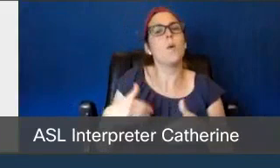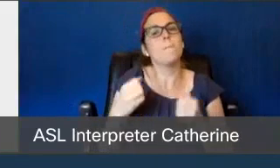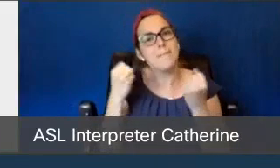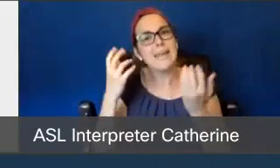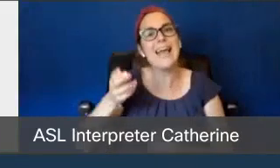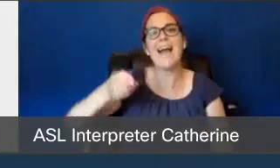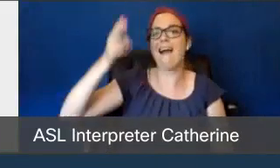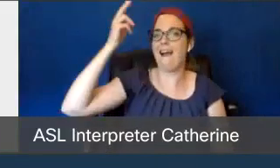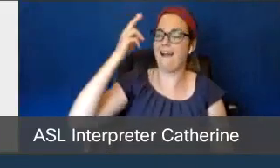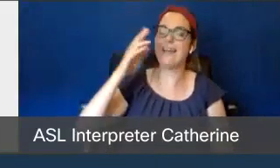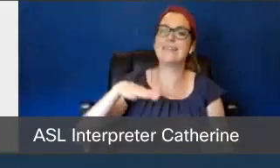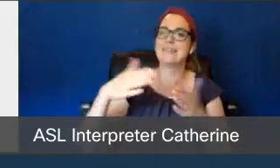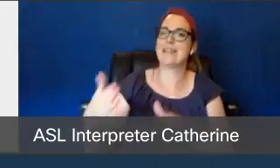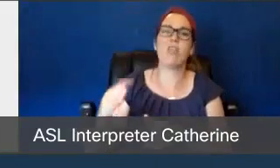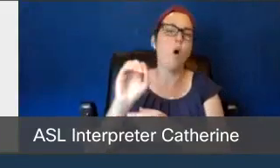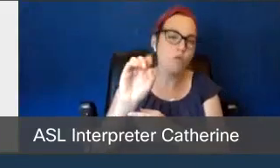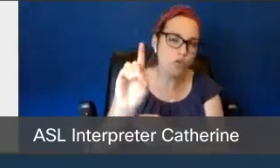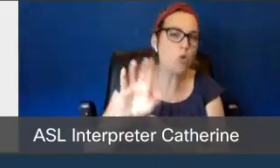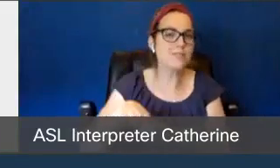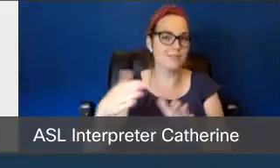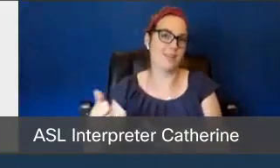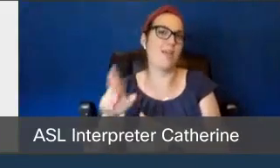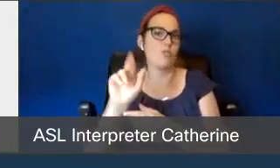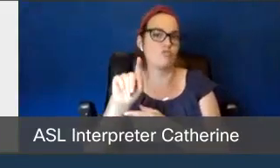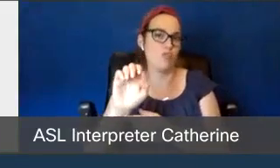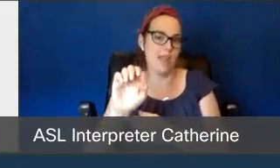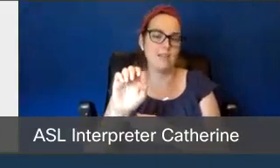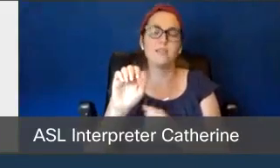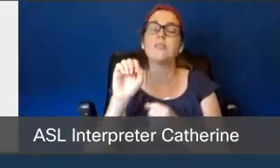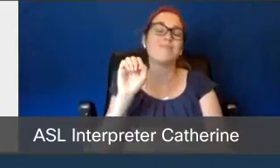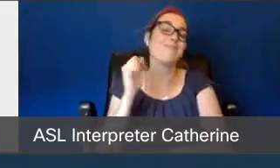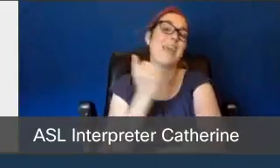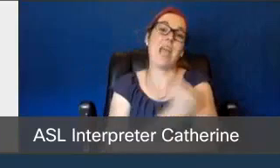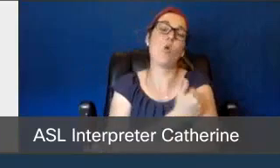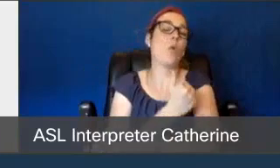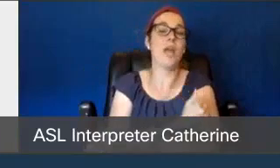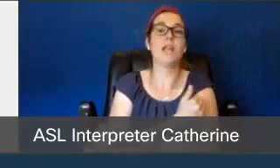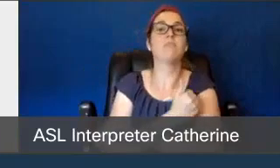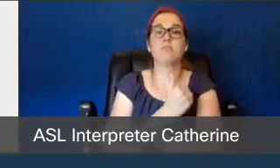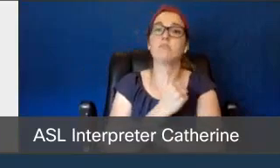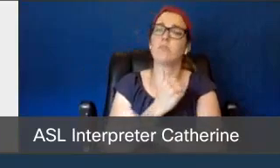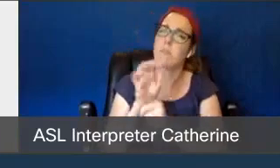and this was when heroin was the primary opioid on the street now with the pharmaceuticals